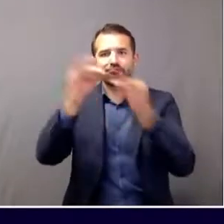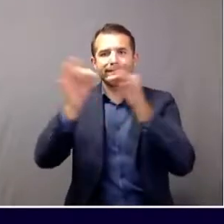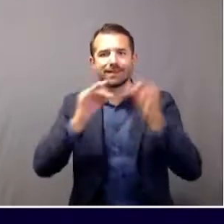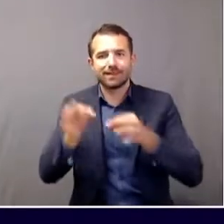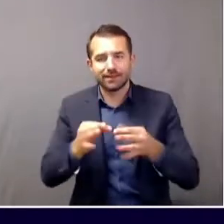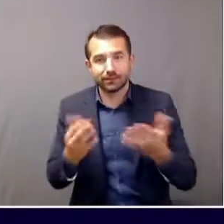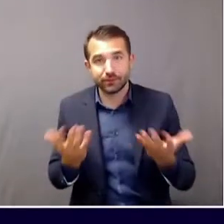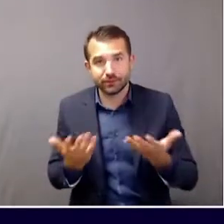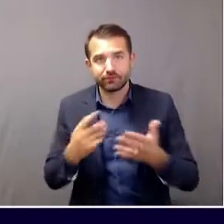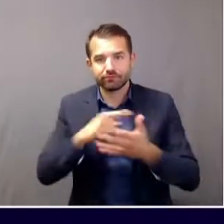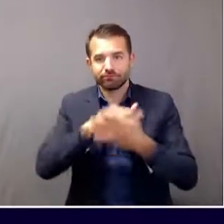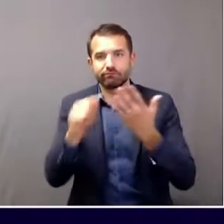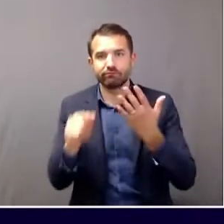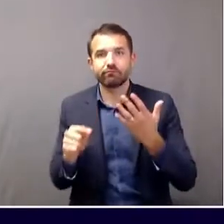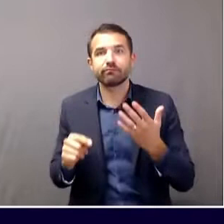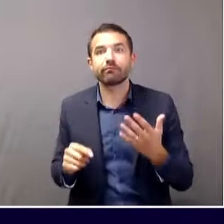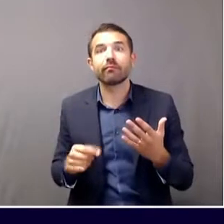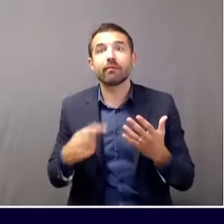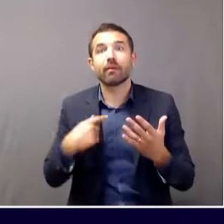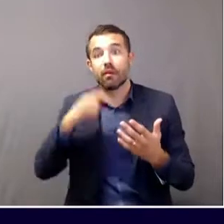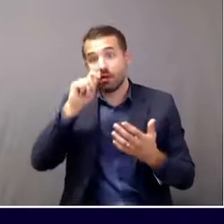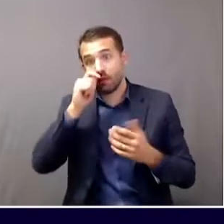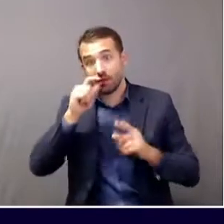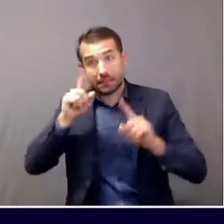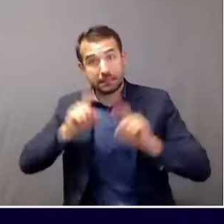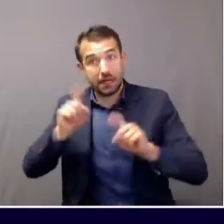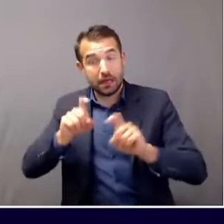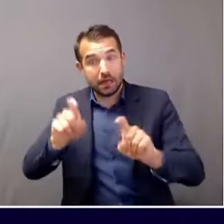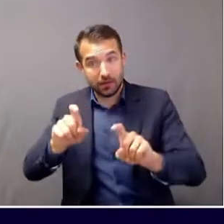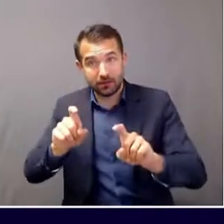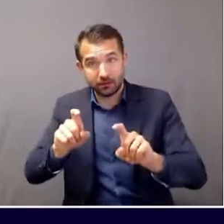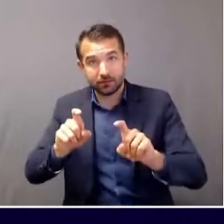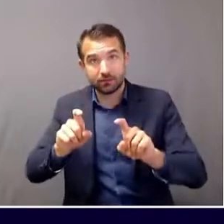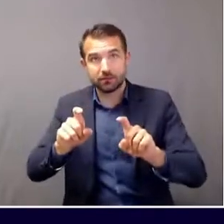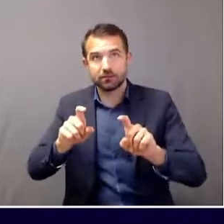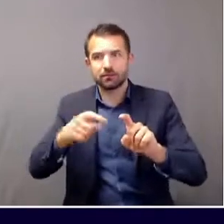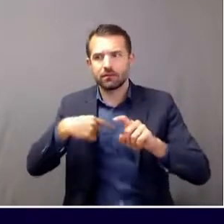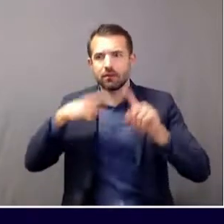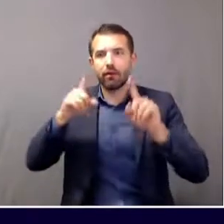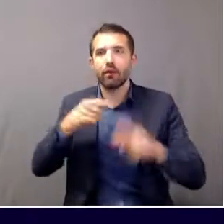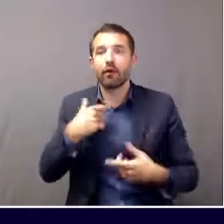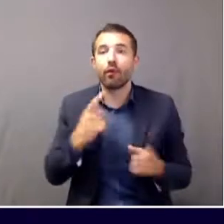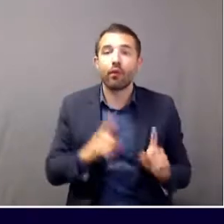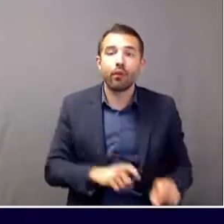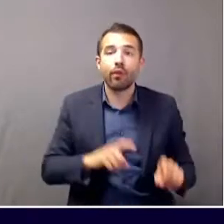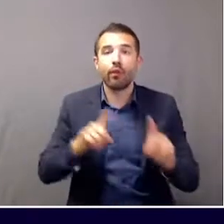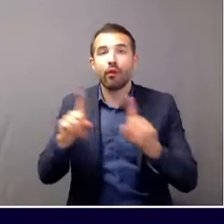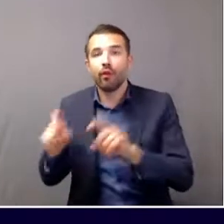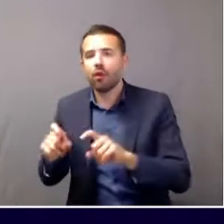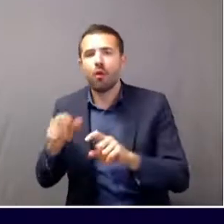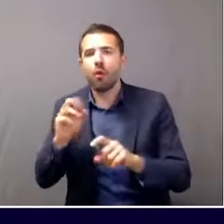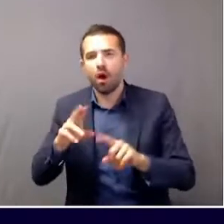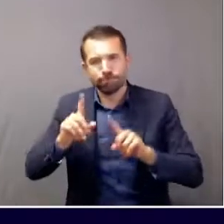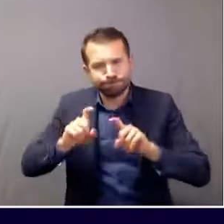testing occurring across the state the second thing that it